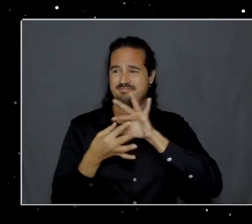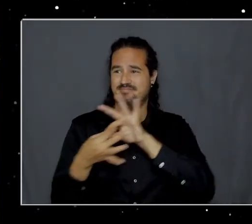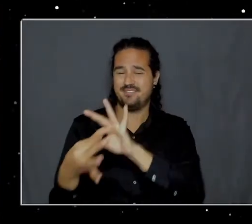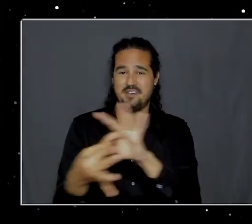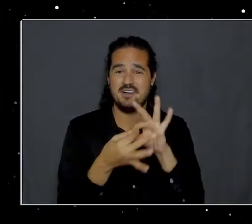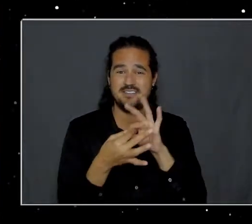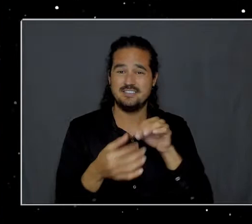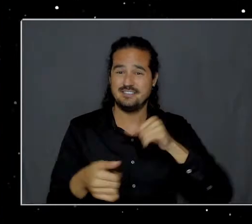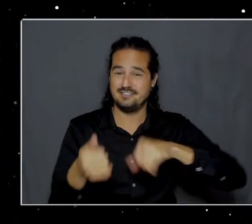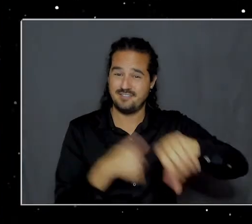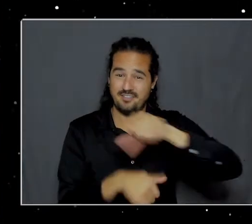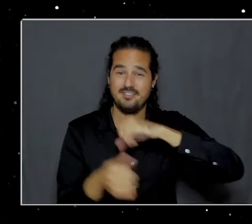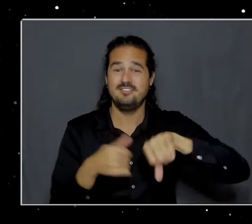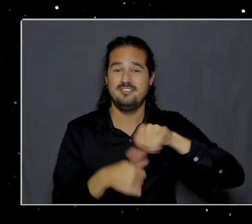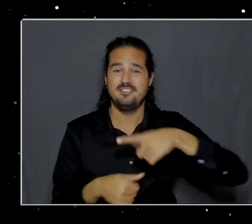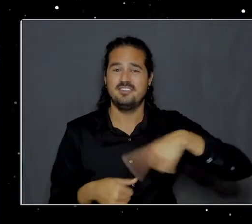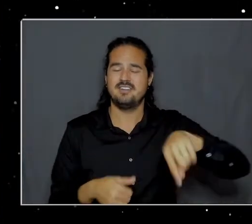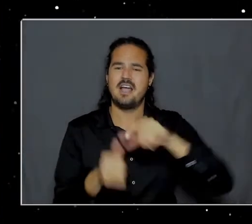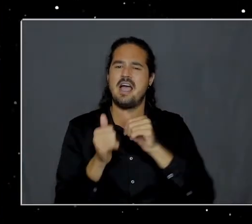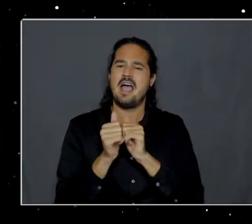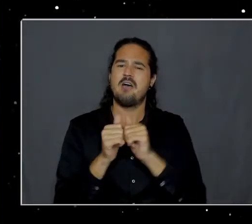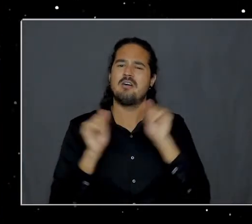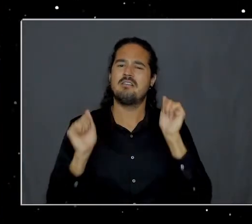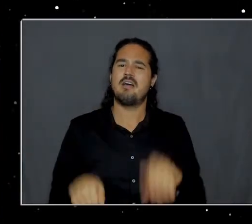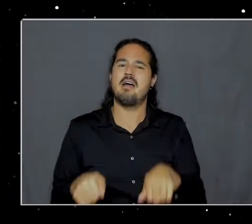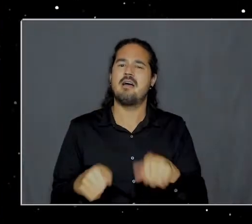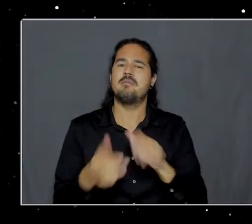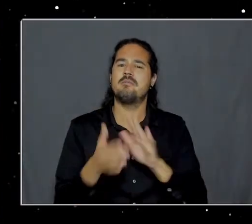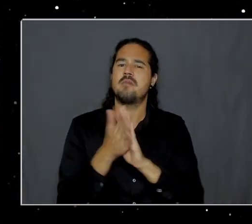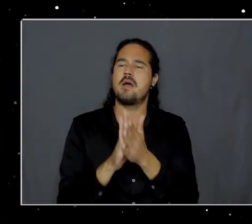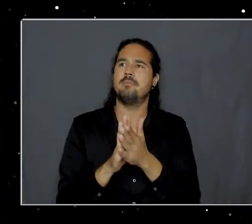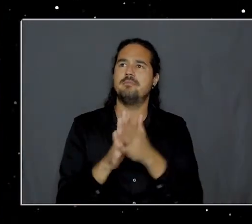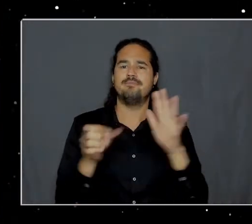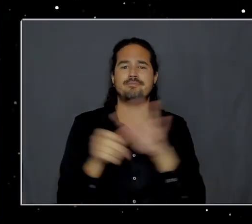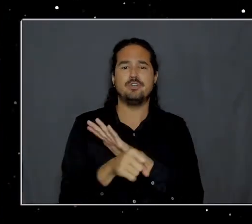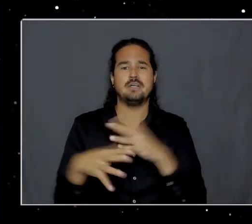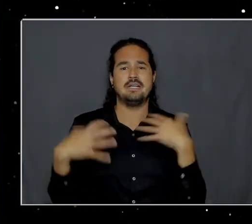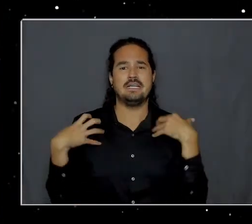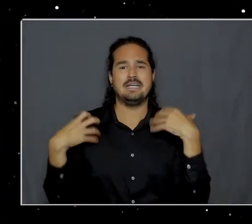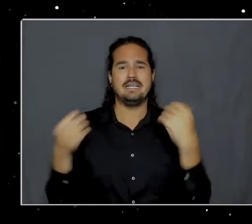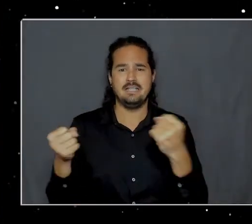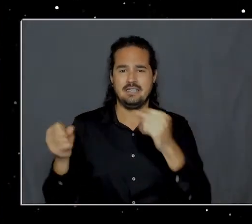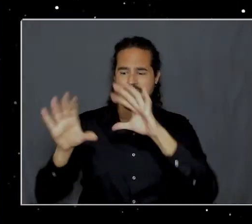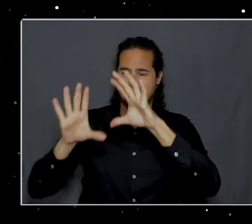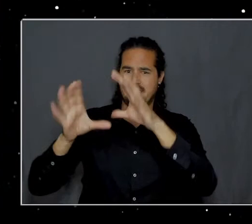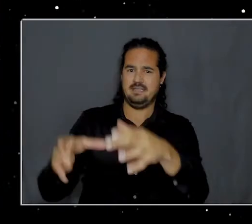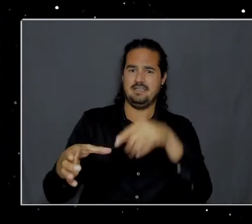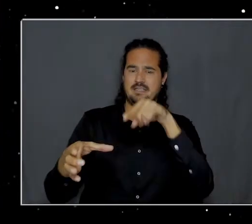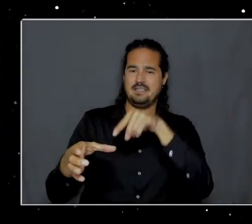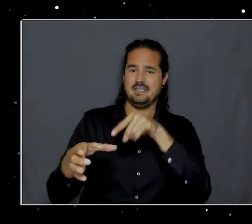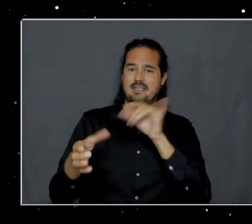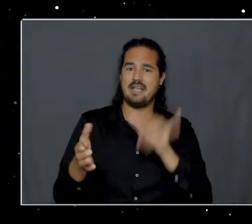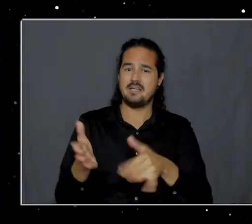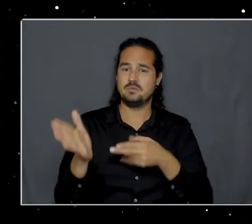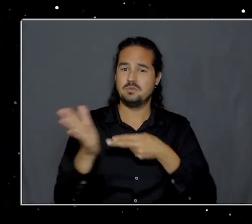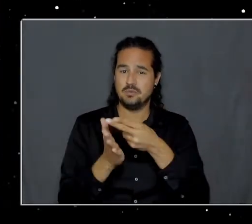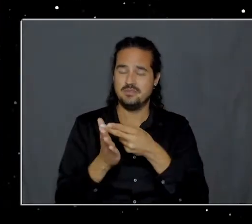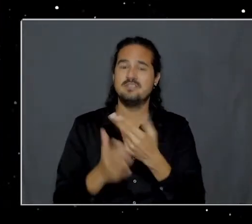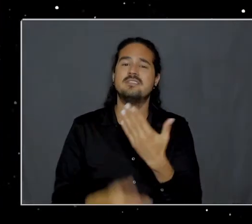BELONGED TO ONE ANOTHER AND HOW WE MORE FULLY HEAL SO THAT WE